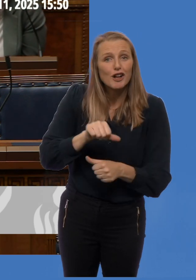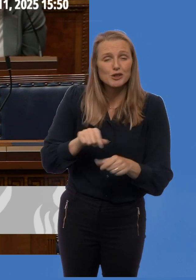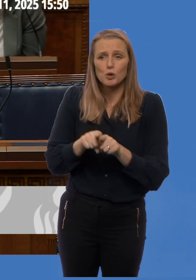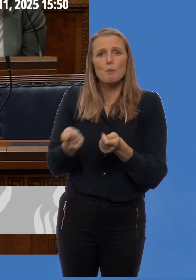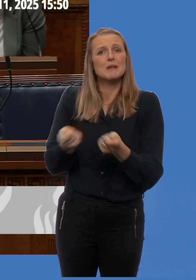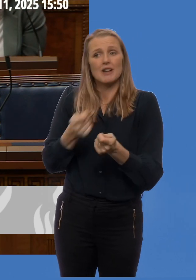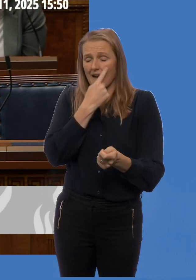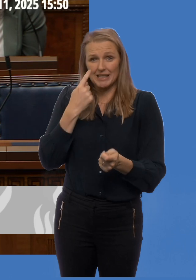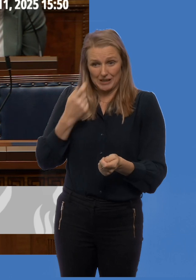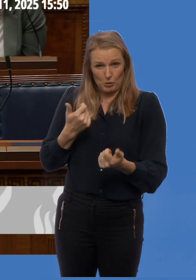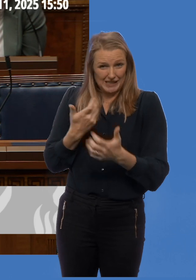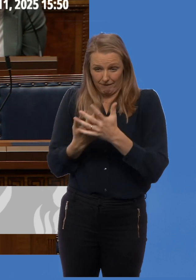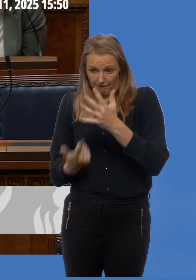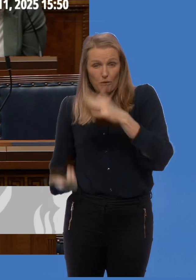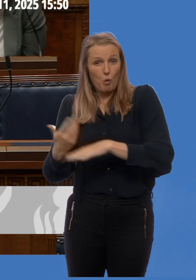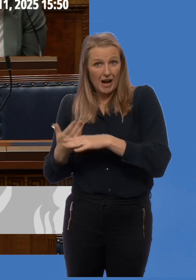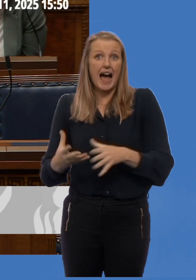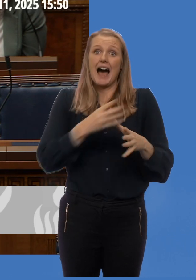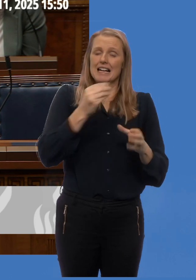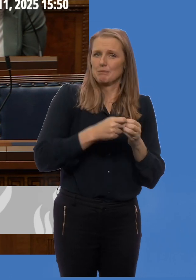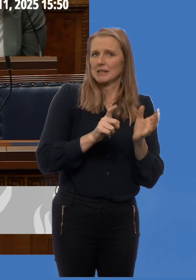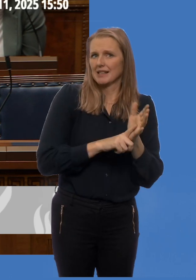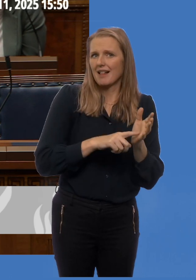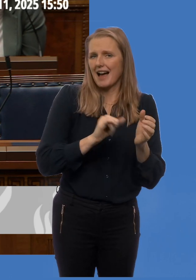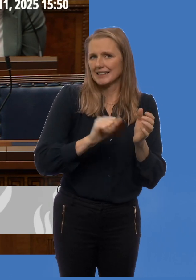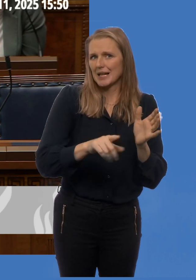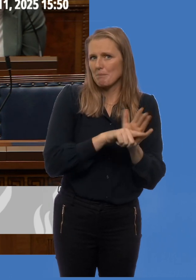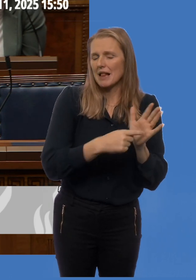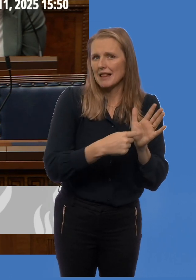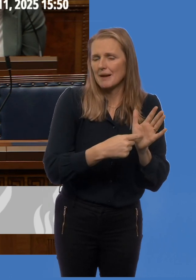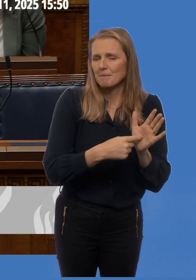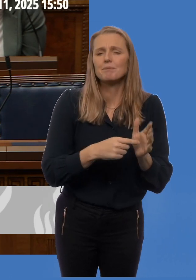Additionally, members, we anticipate that the committee may soon have a further Bill for consideration.